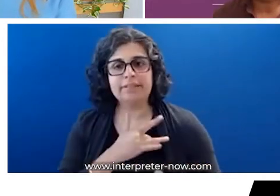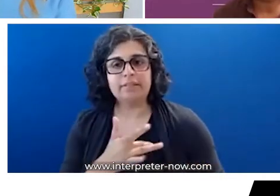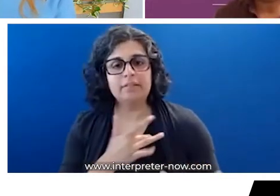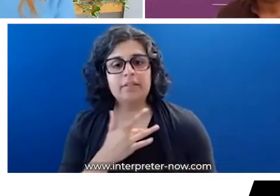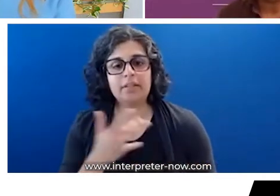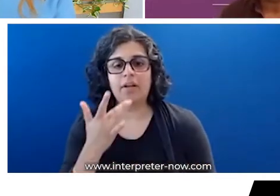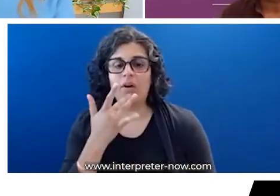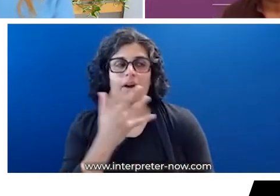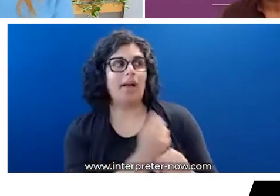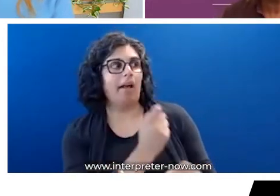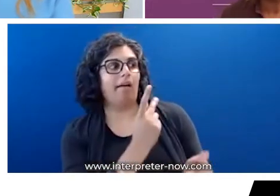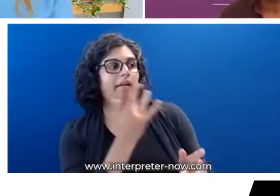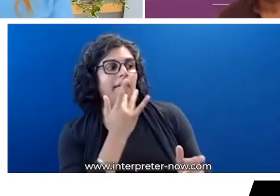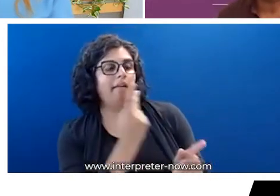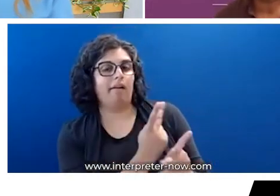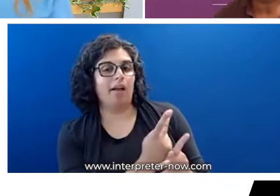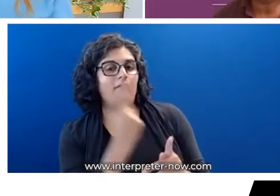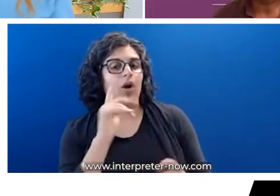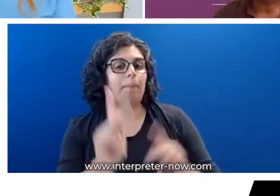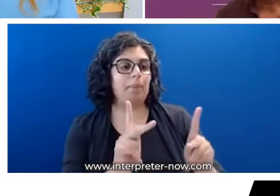treatment to employees who are closest to them physically.